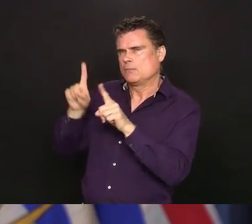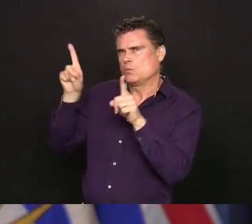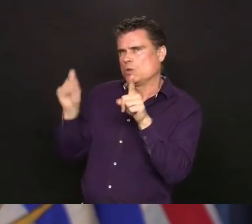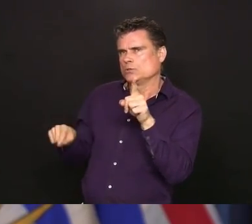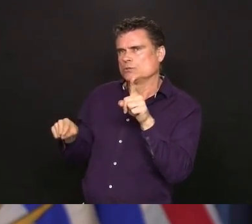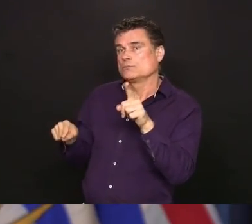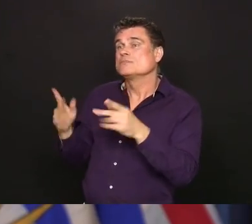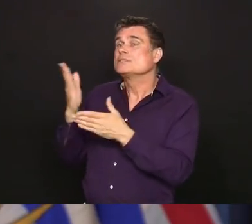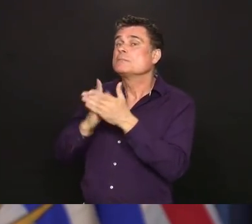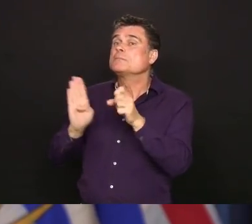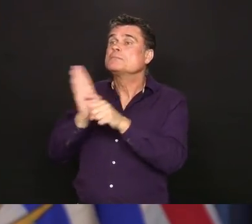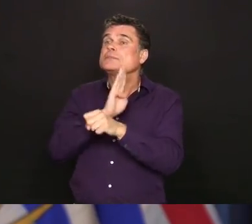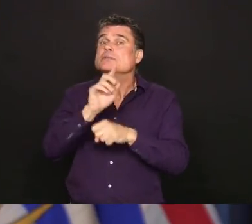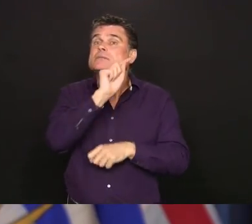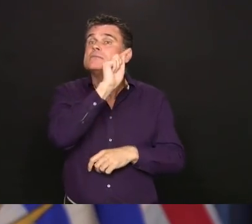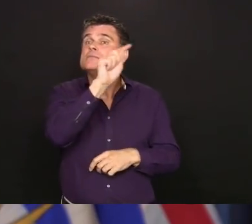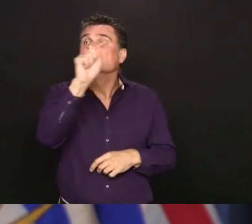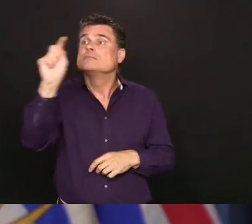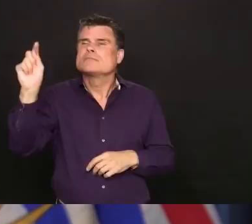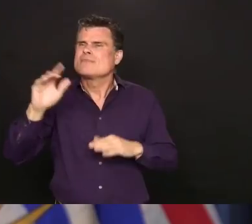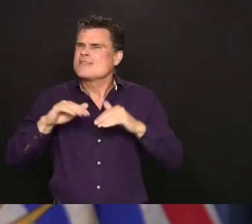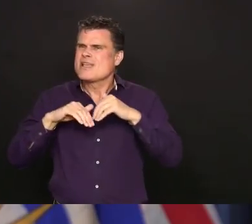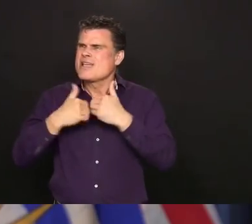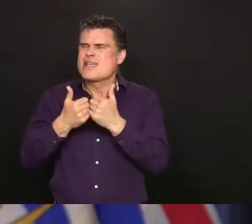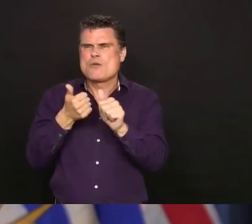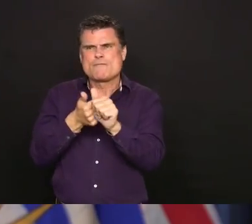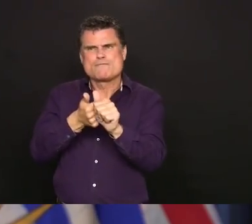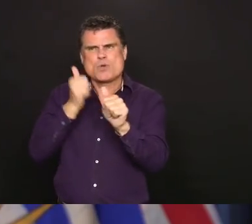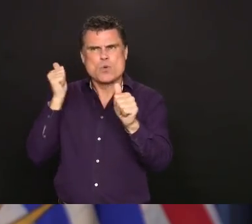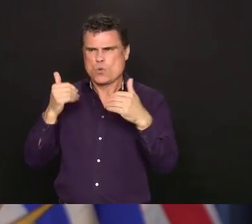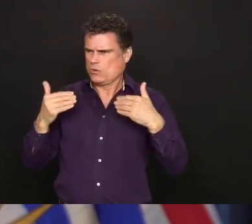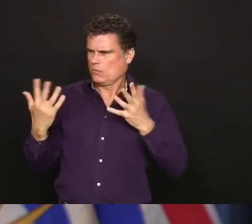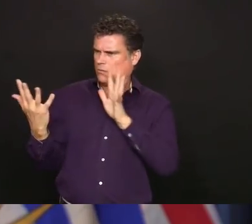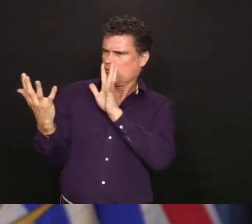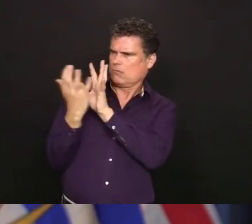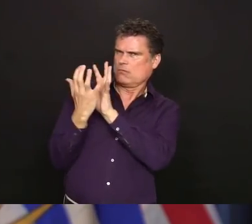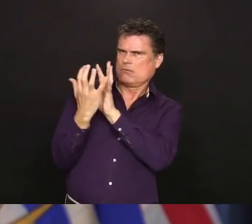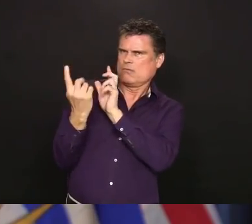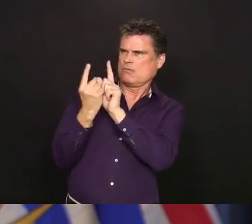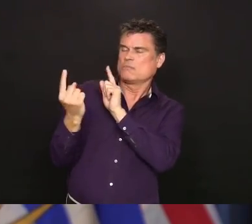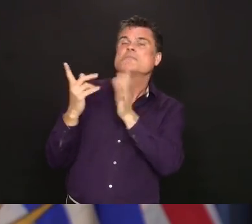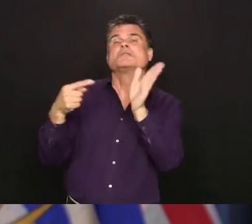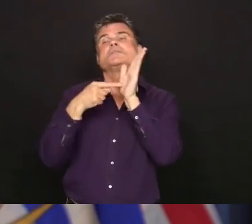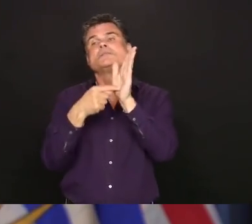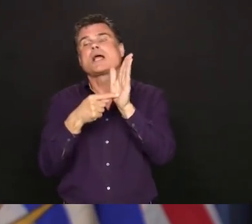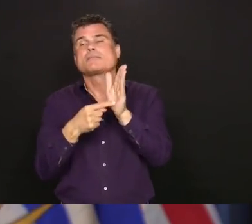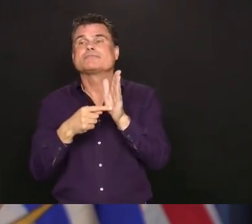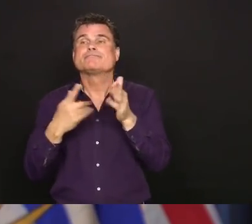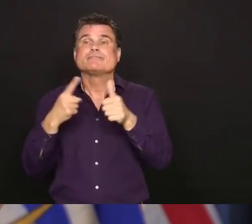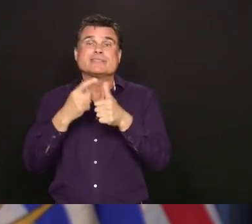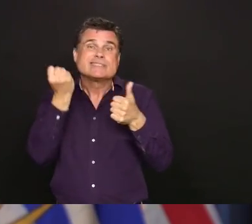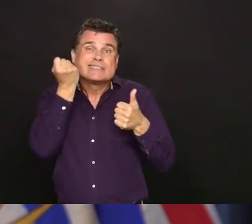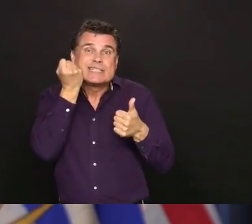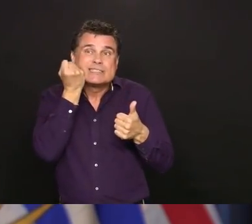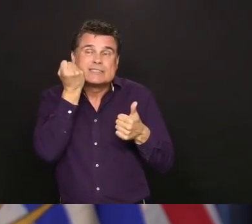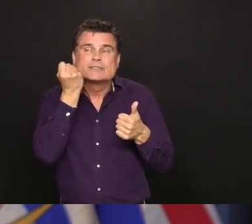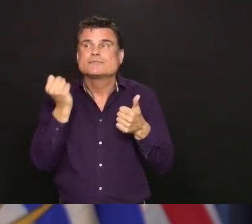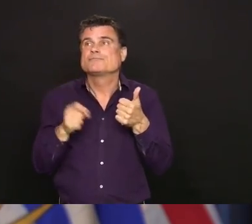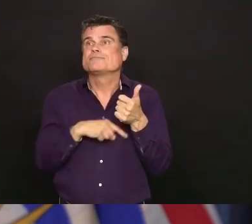about massage therapists therapists, physiotherapists, dentists, getting your eyes checked. There are a number of people